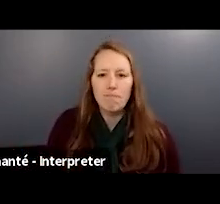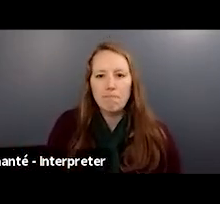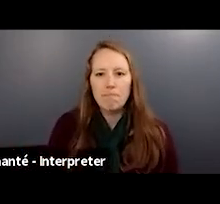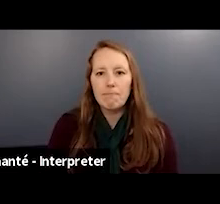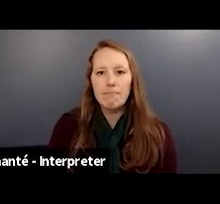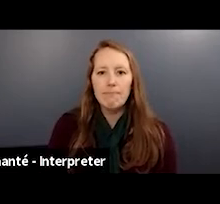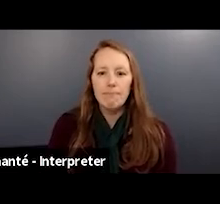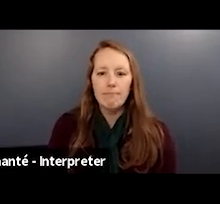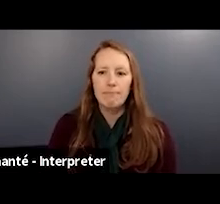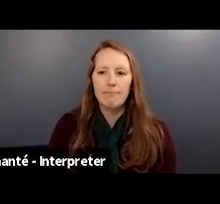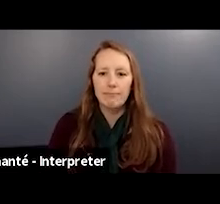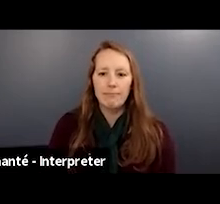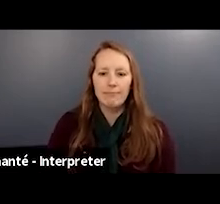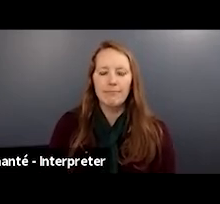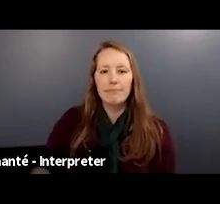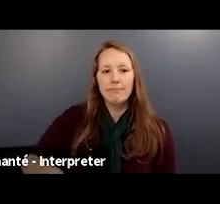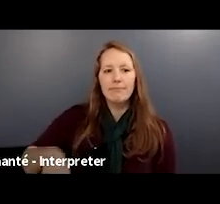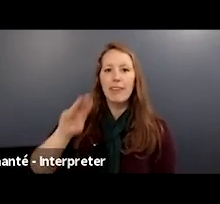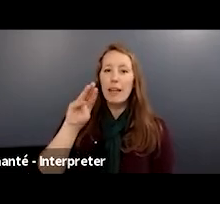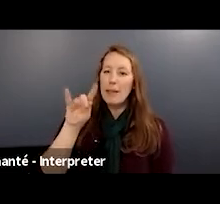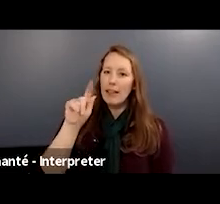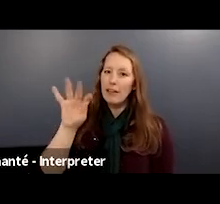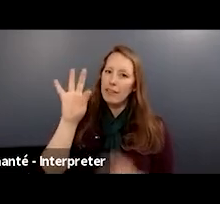That's so much about really